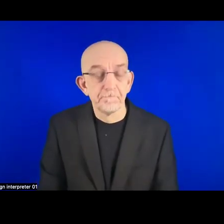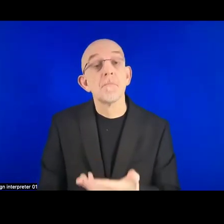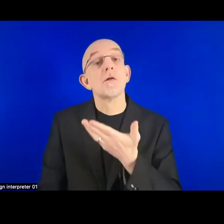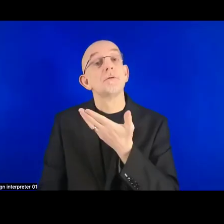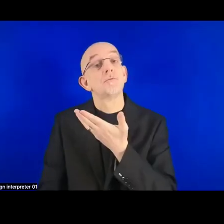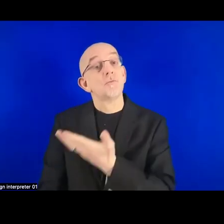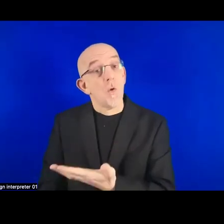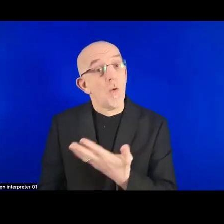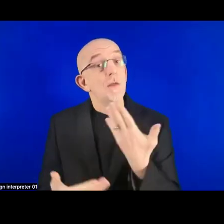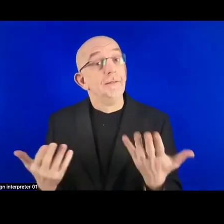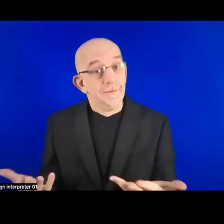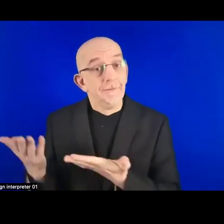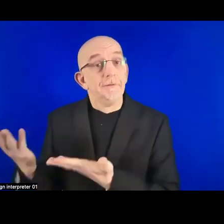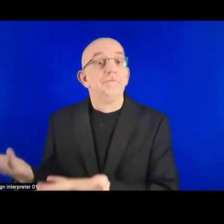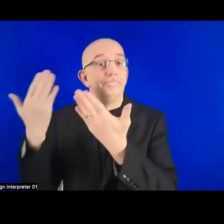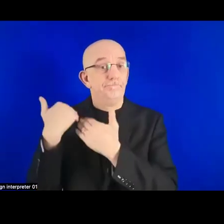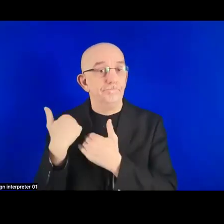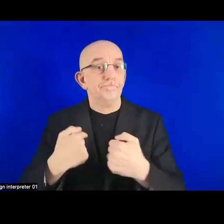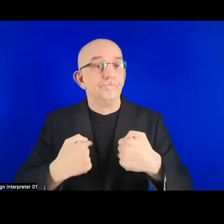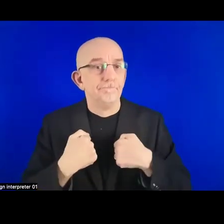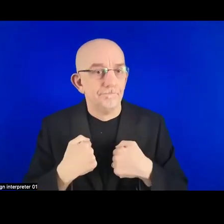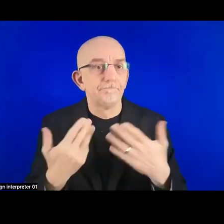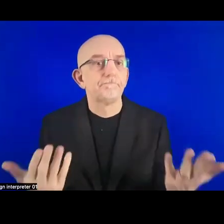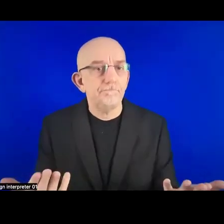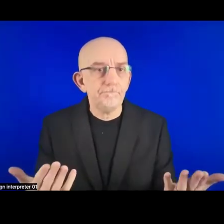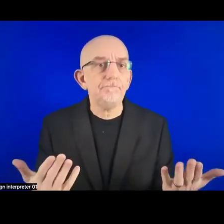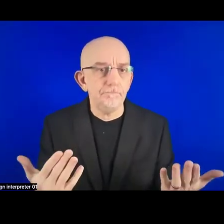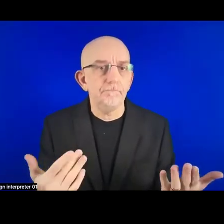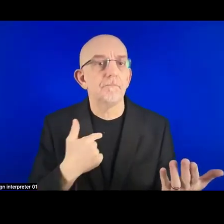PREPARED to briefly outline some of my areas of interest for accepting potential